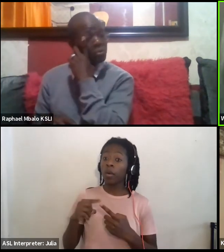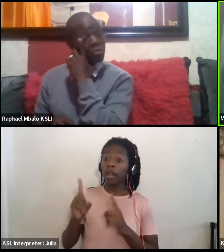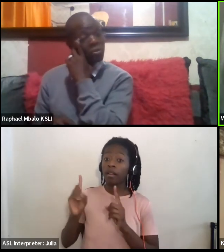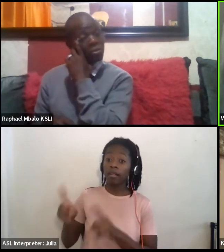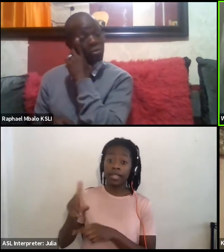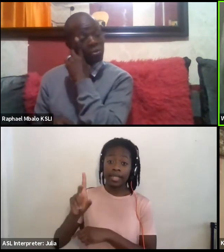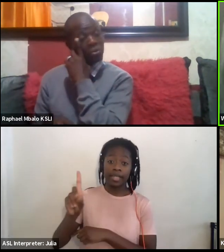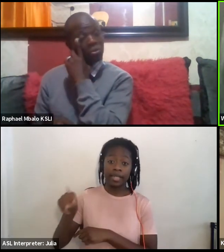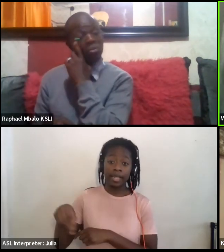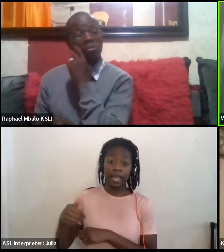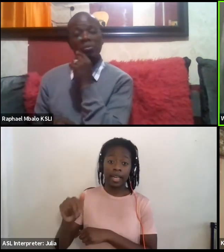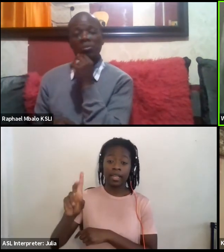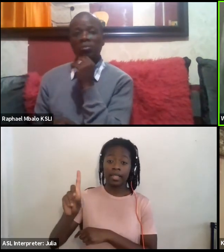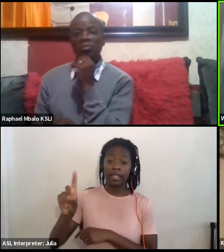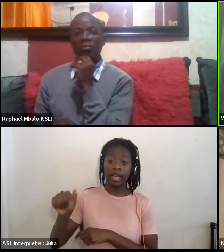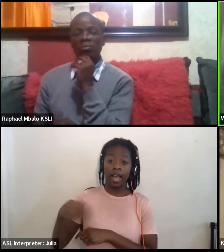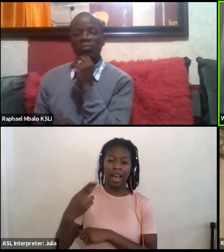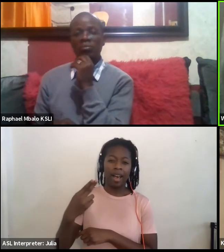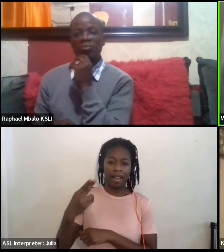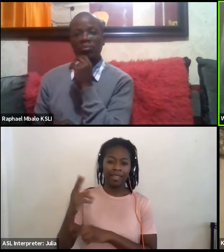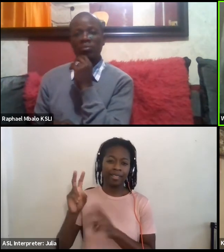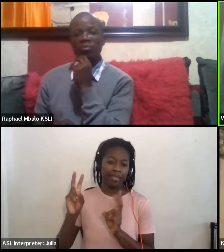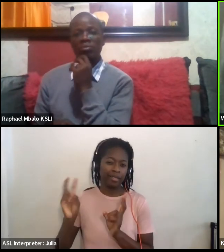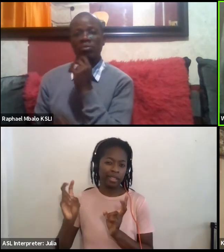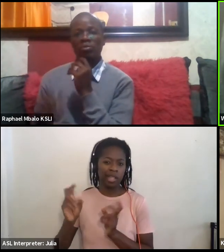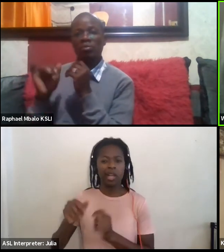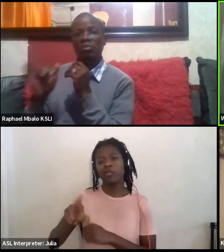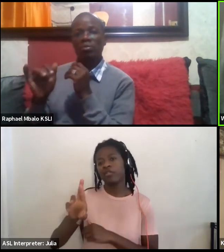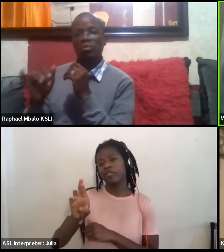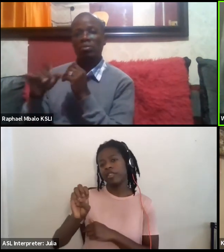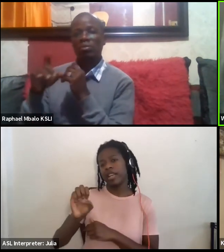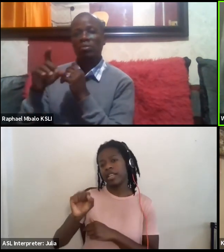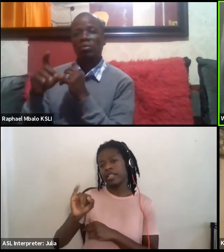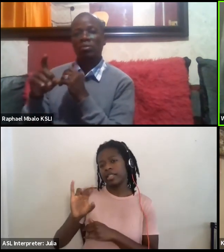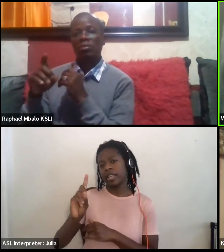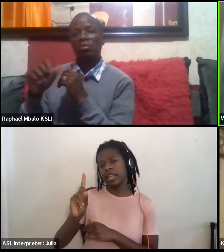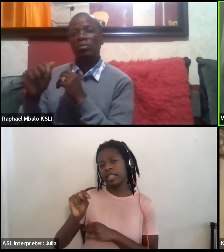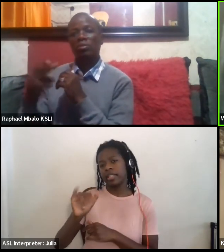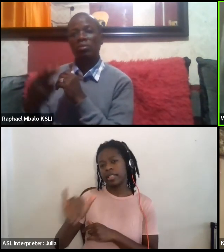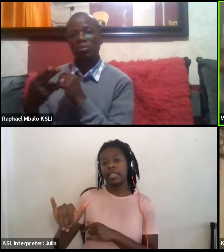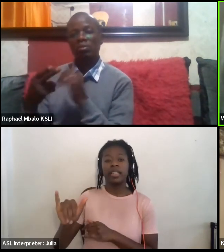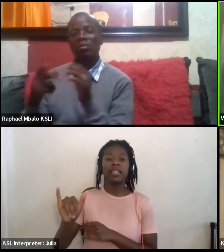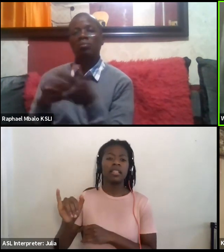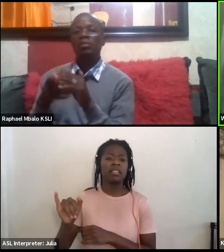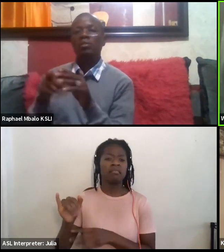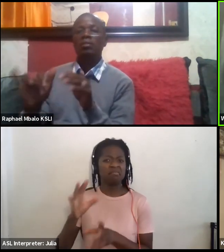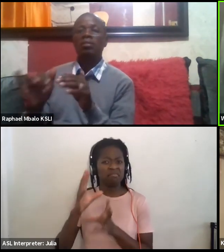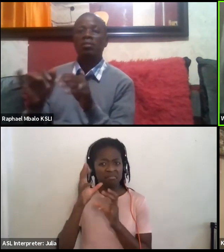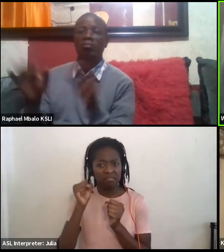I'd call it a residency, it was amazing seeing how the director worked